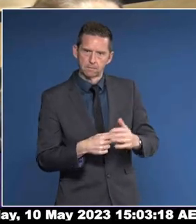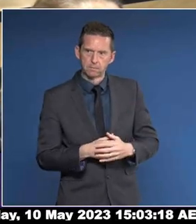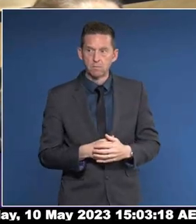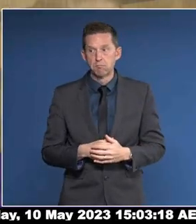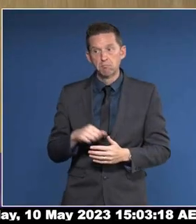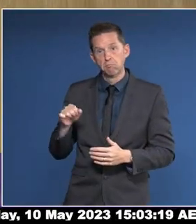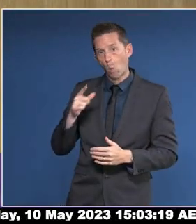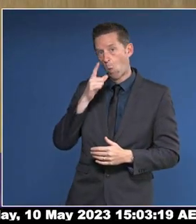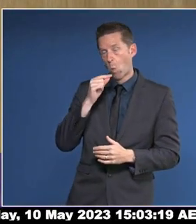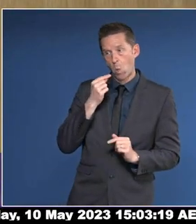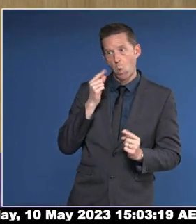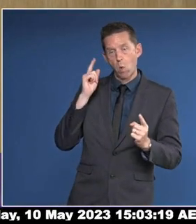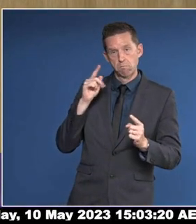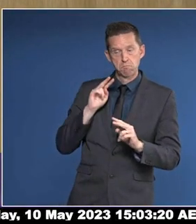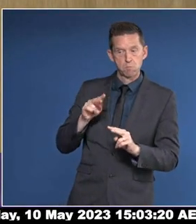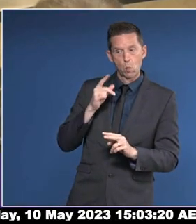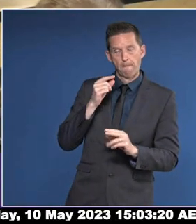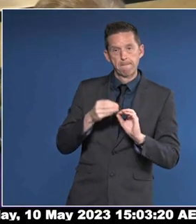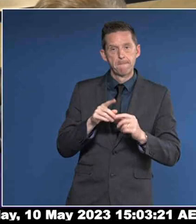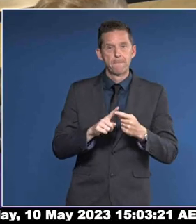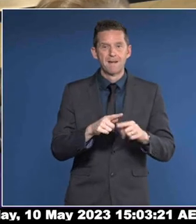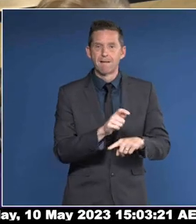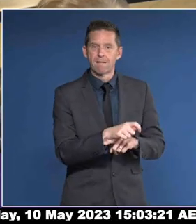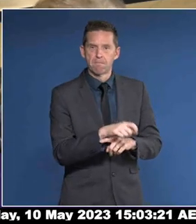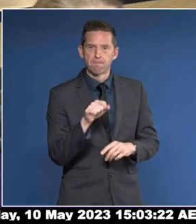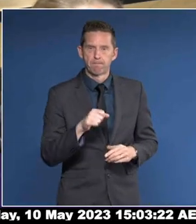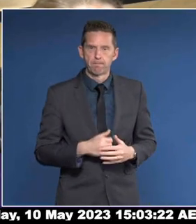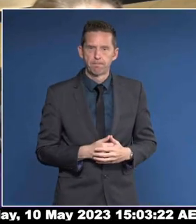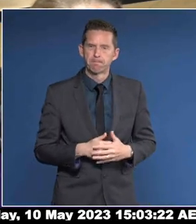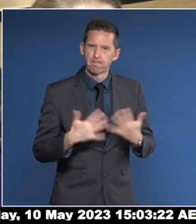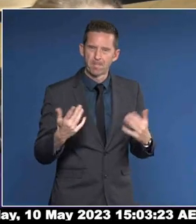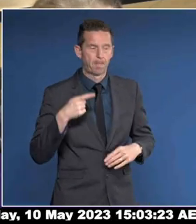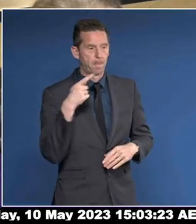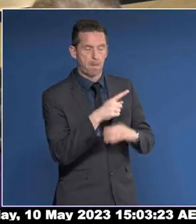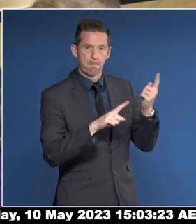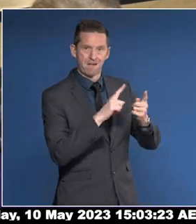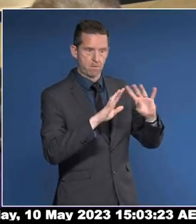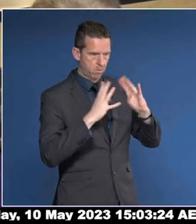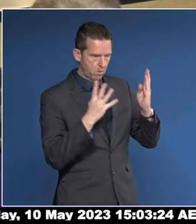Part of the role of the SCAN was to take those concerns on board, wasn't it?